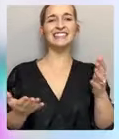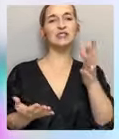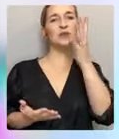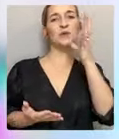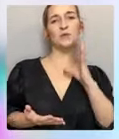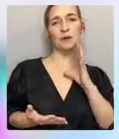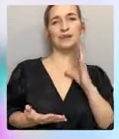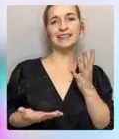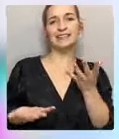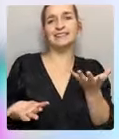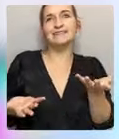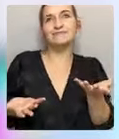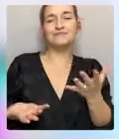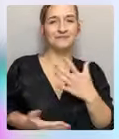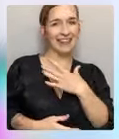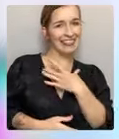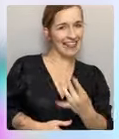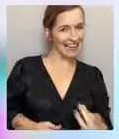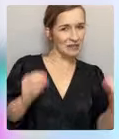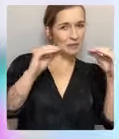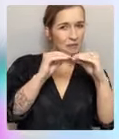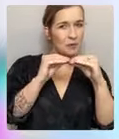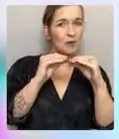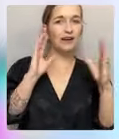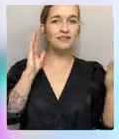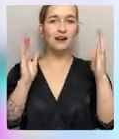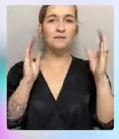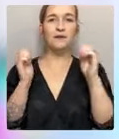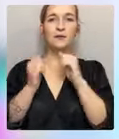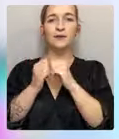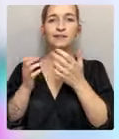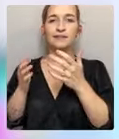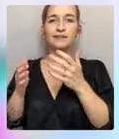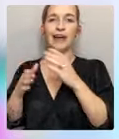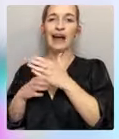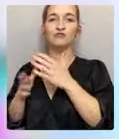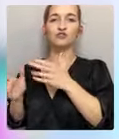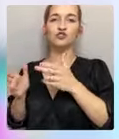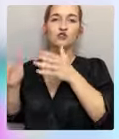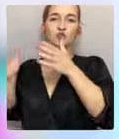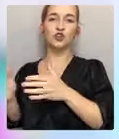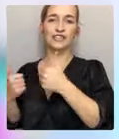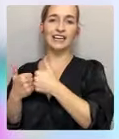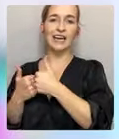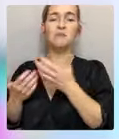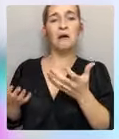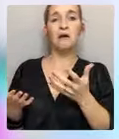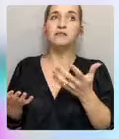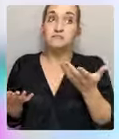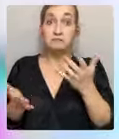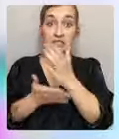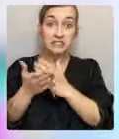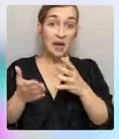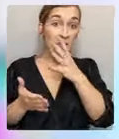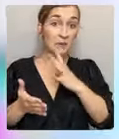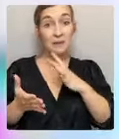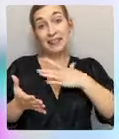things that, you know, women probably like more than an average shooter game. Not saying that women don't like shooting games,